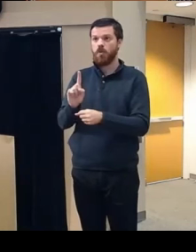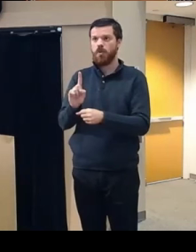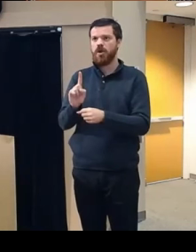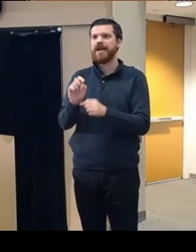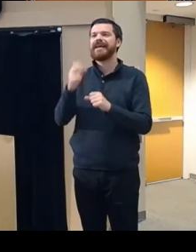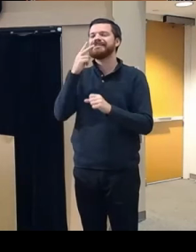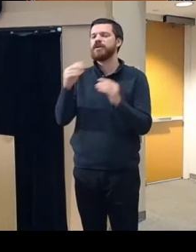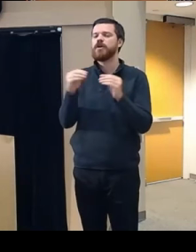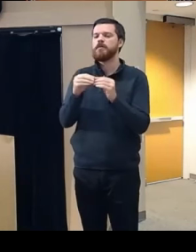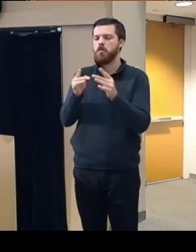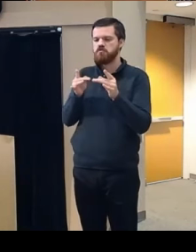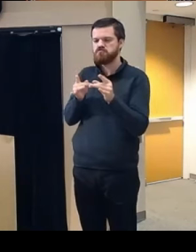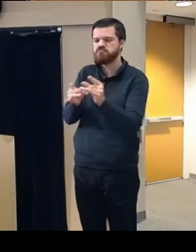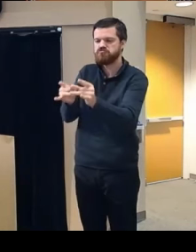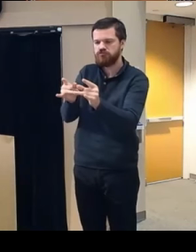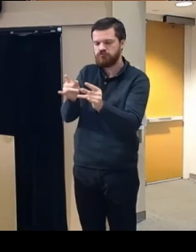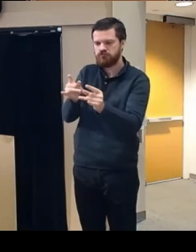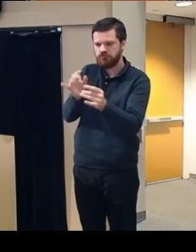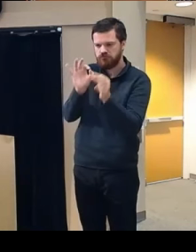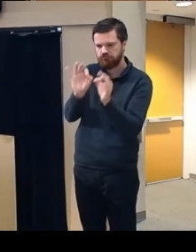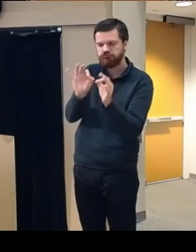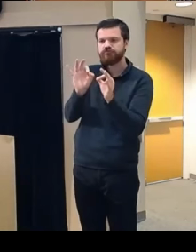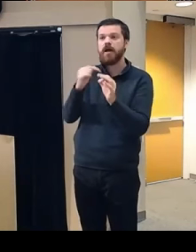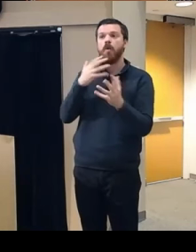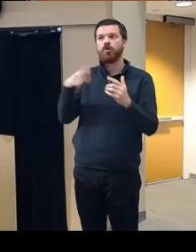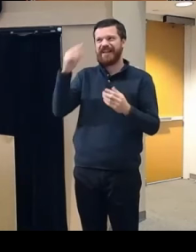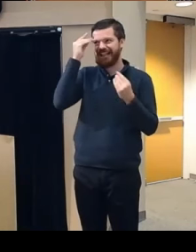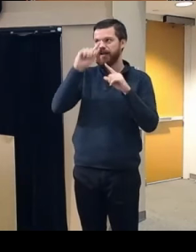after we go live um and I want to encourage people to think about that to make it more